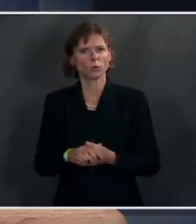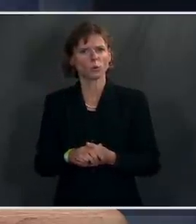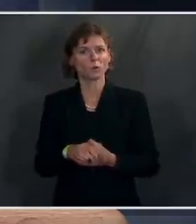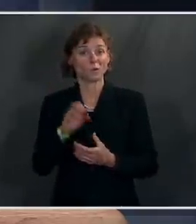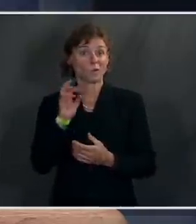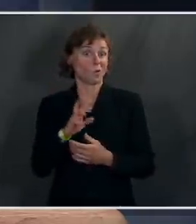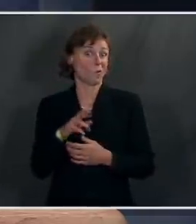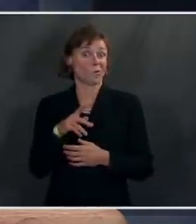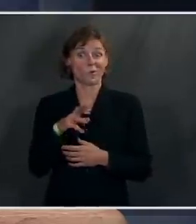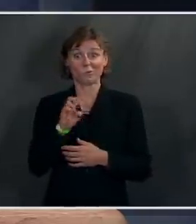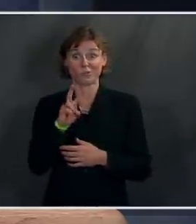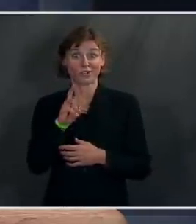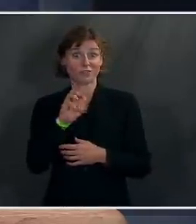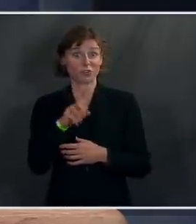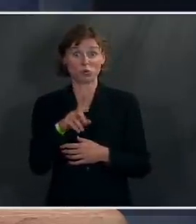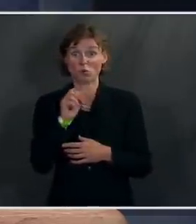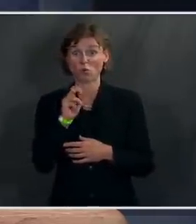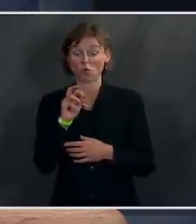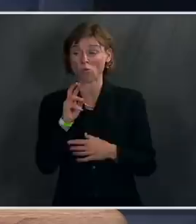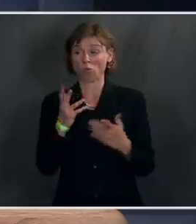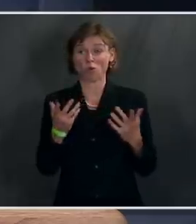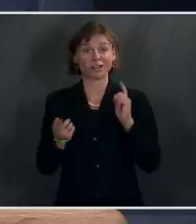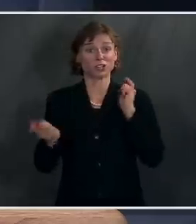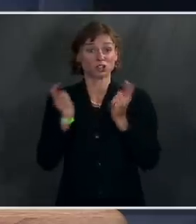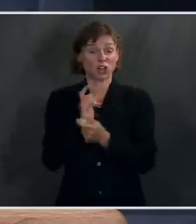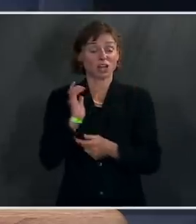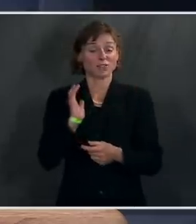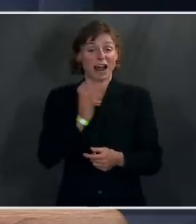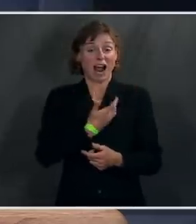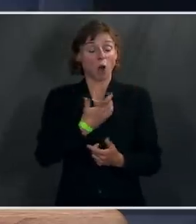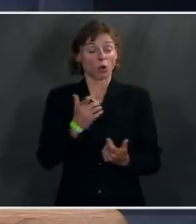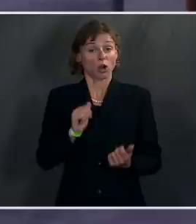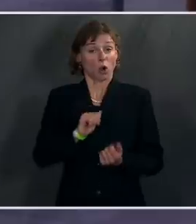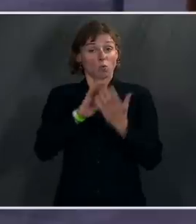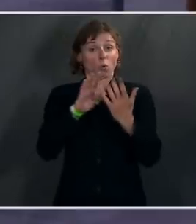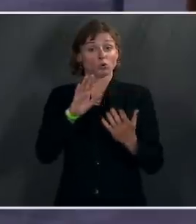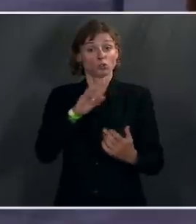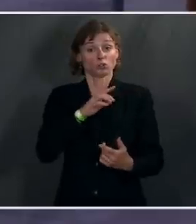or change of our approach to the Beijing Olympics, no. The Press: President Biden has promised